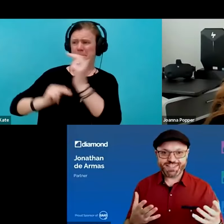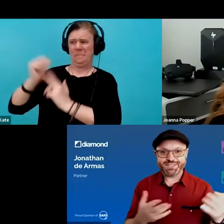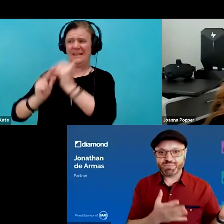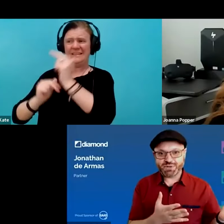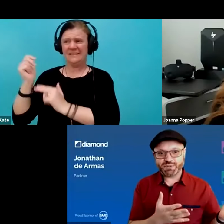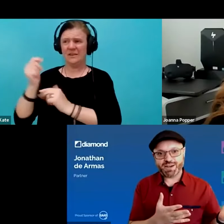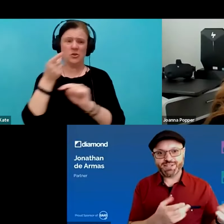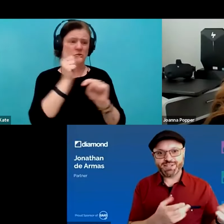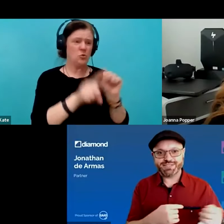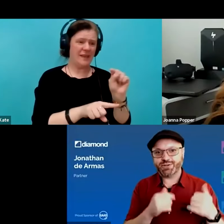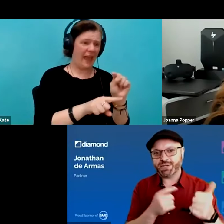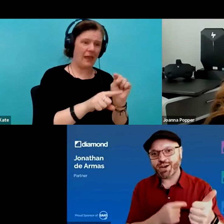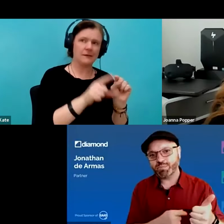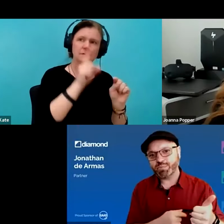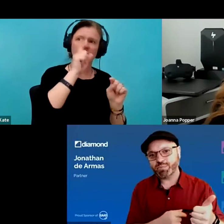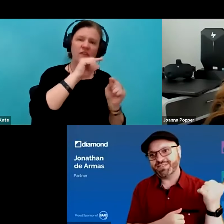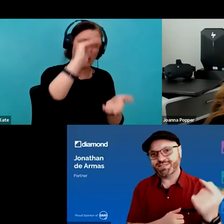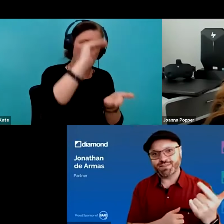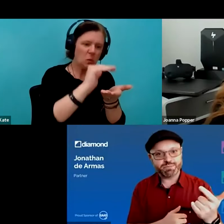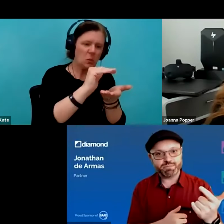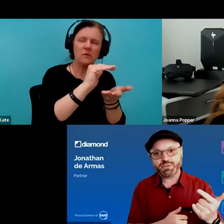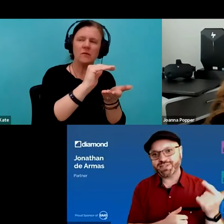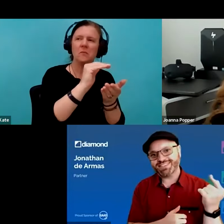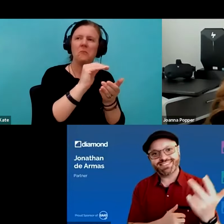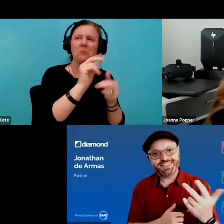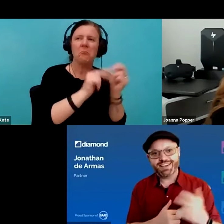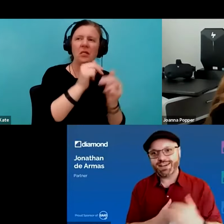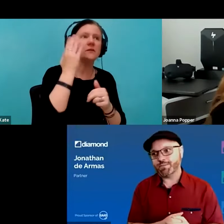as a prototype necessarily, airplanes, large buildings.